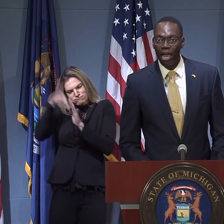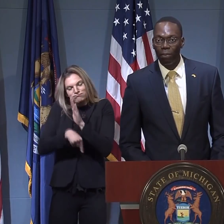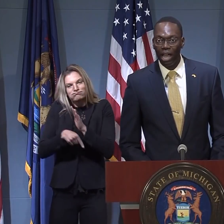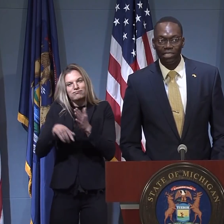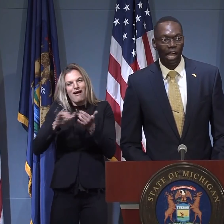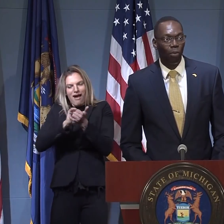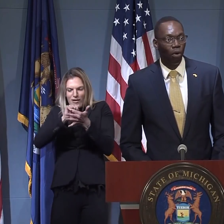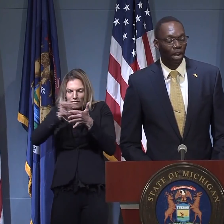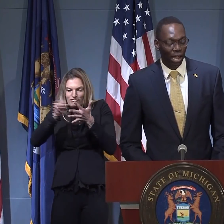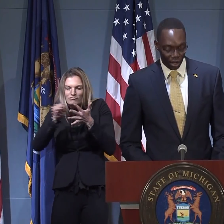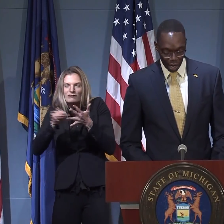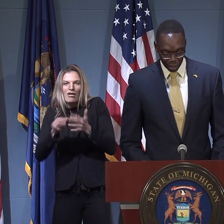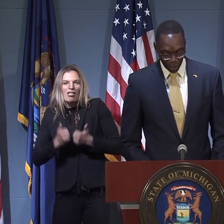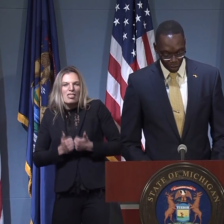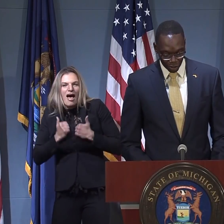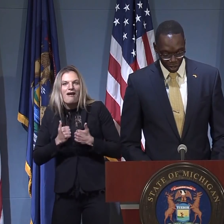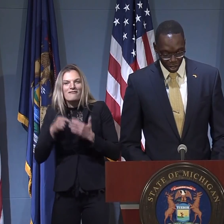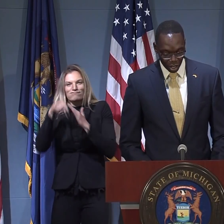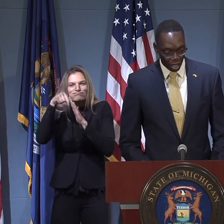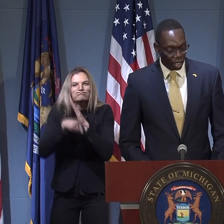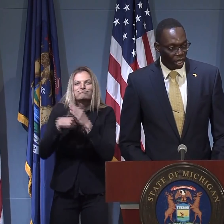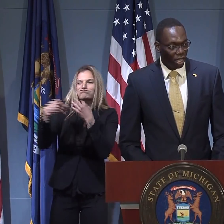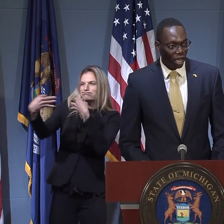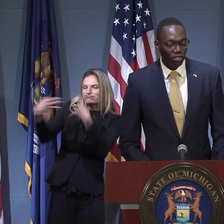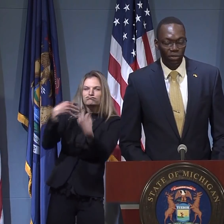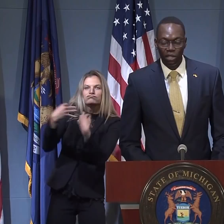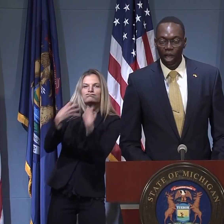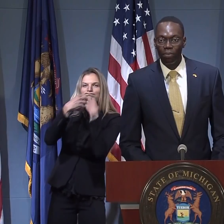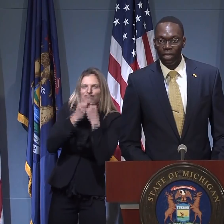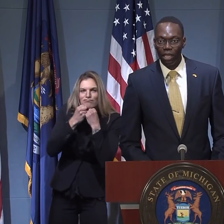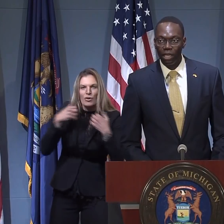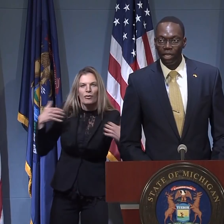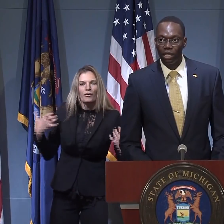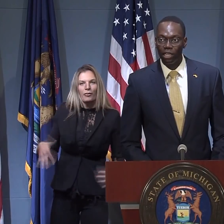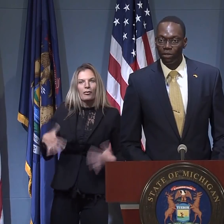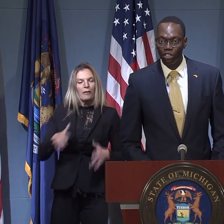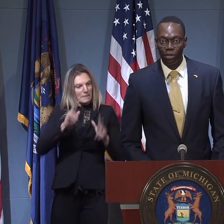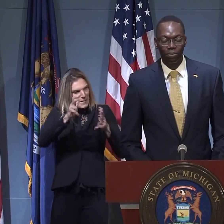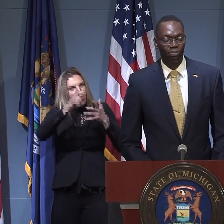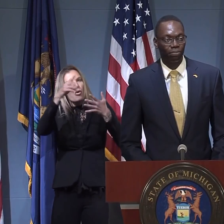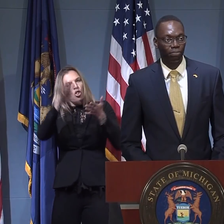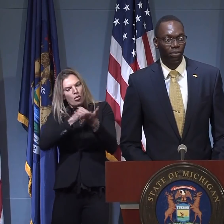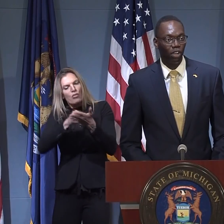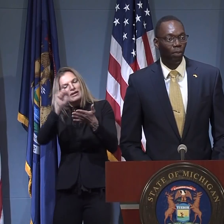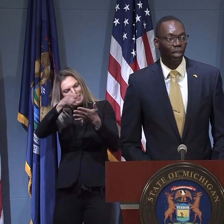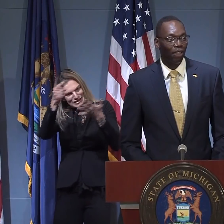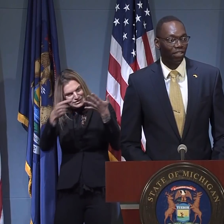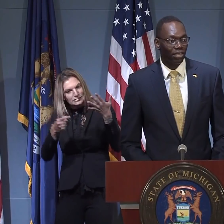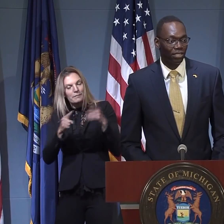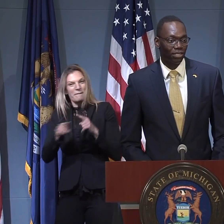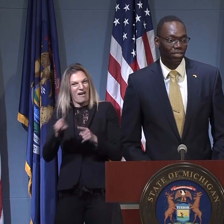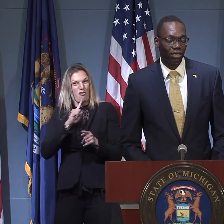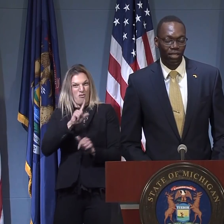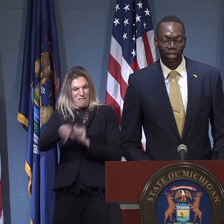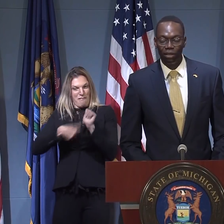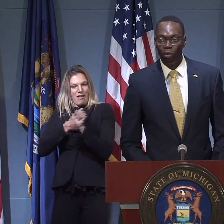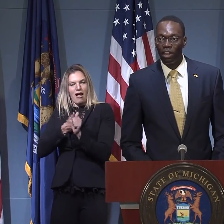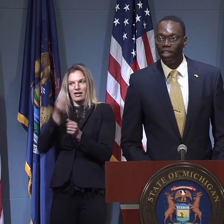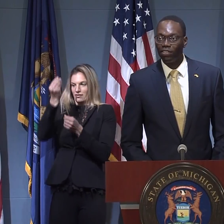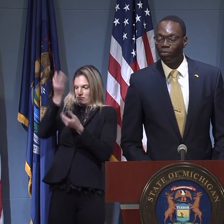I HAD, THAT WAS TEACHING ME MORE THAN HOW TO SHOOT LEFT HAND LAY JUF. MORE HOW TO DRIBBLE. MORE HOW TO GUARD THE POST, BOX